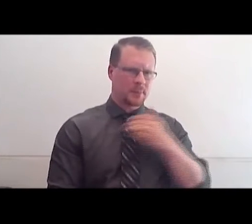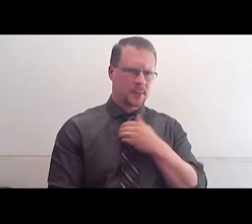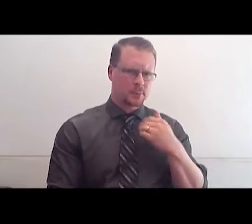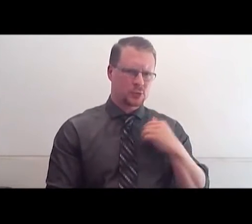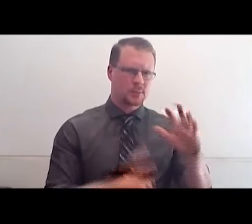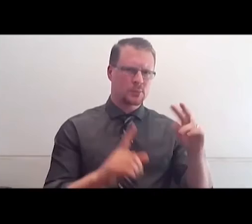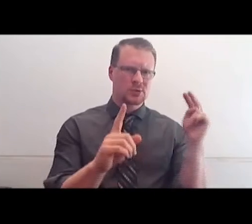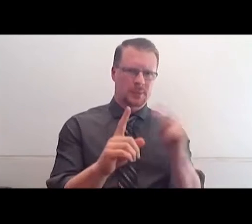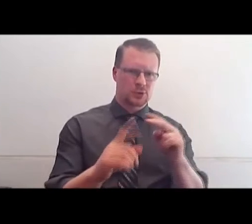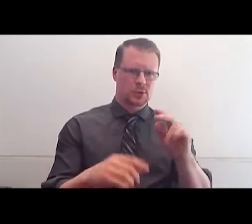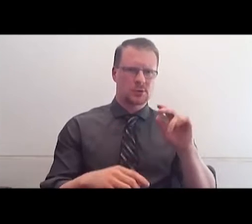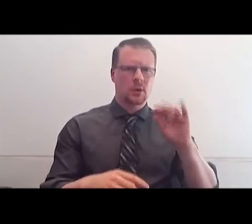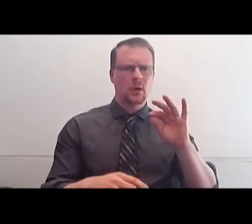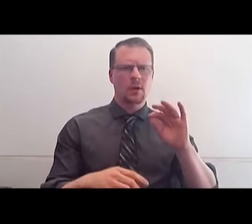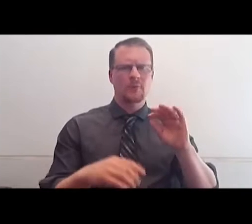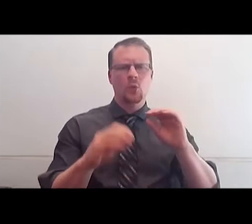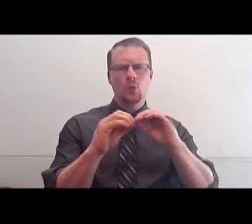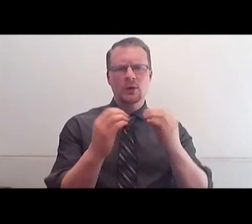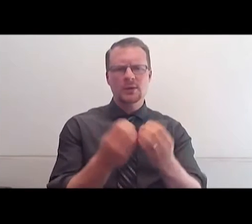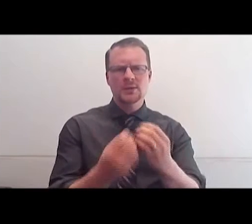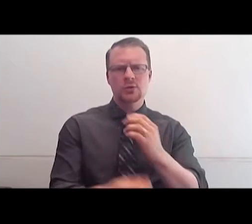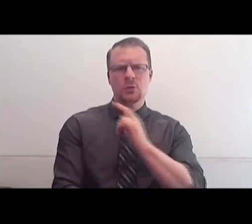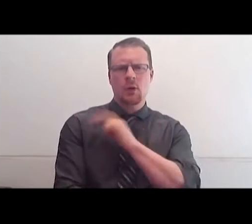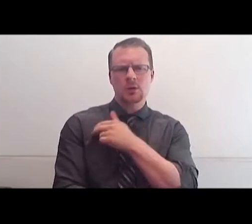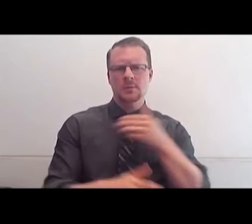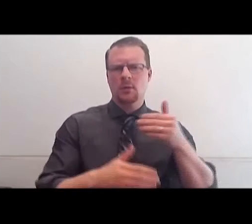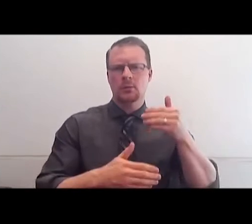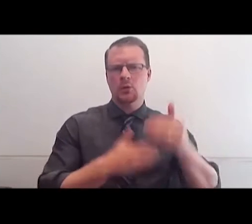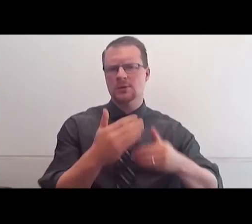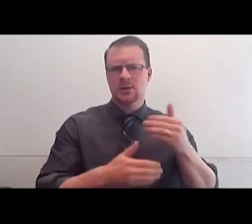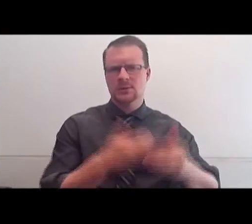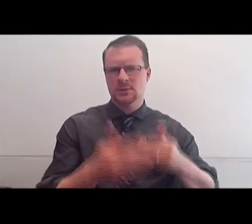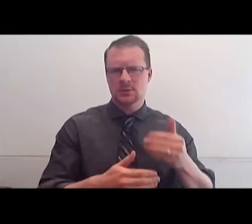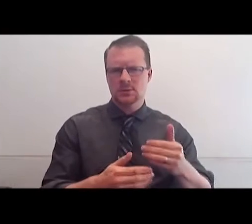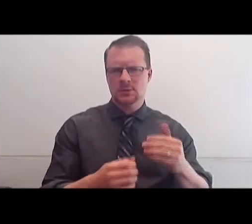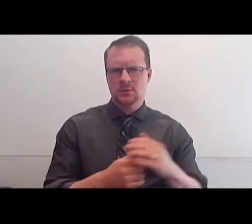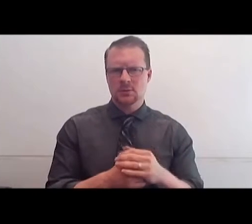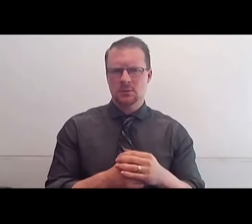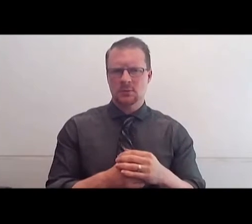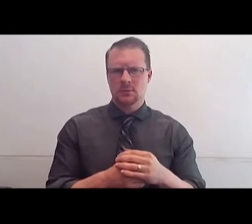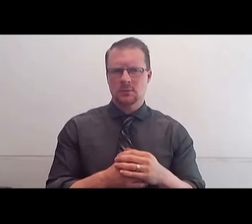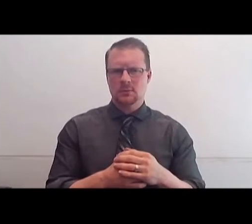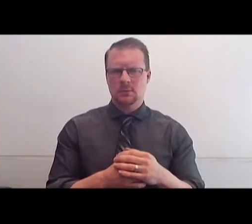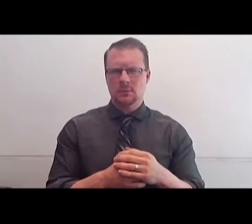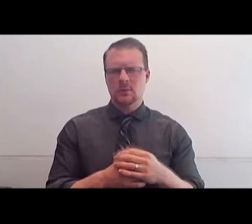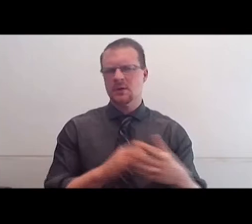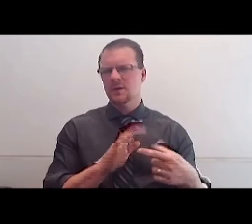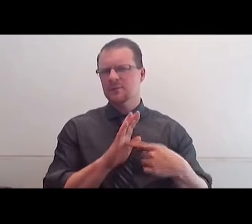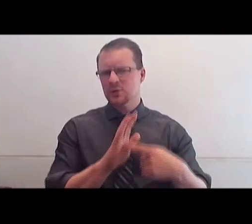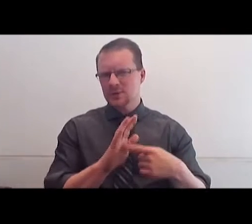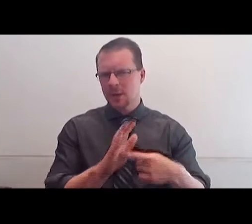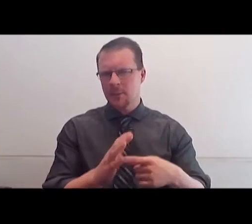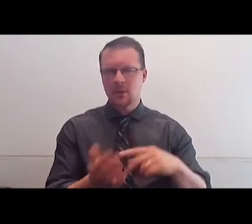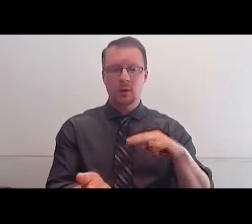with individual staff member perspectives of the hospital's organizational processes.